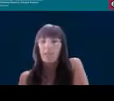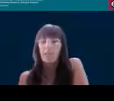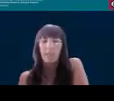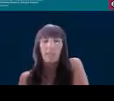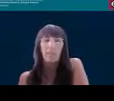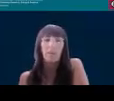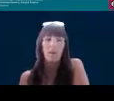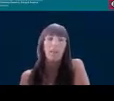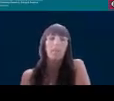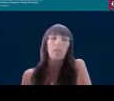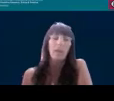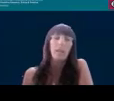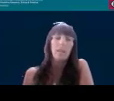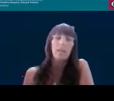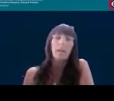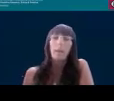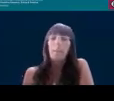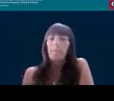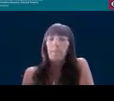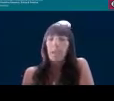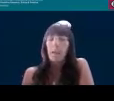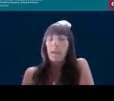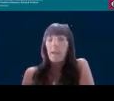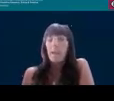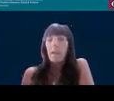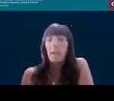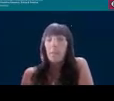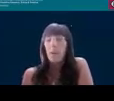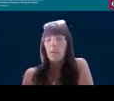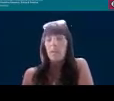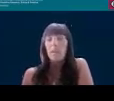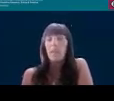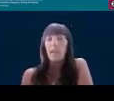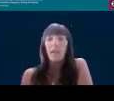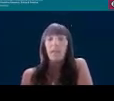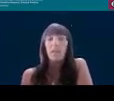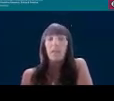love learning from all of you guys, and components of an ECHO